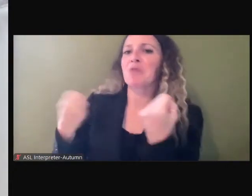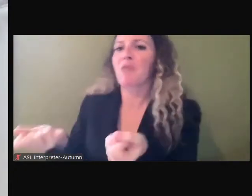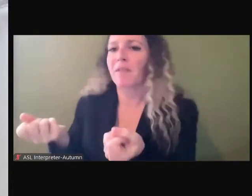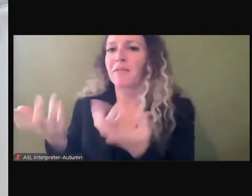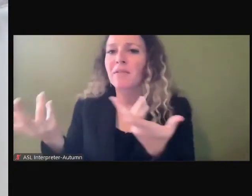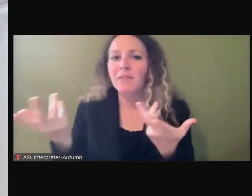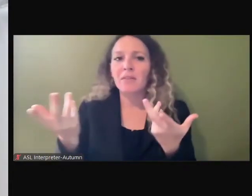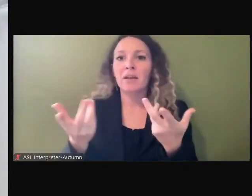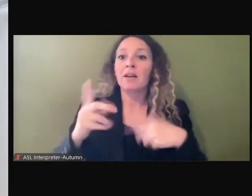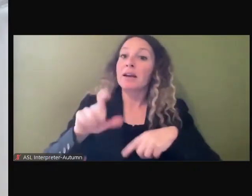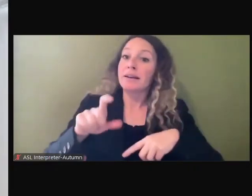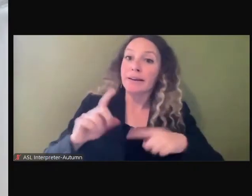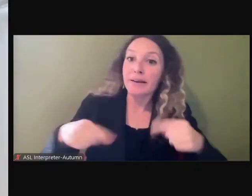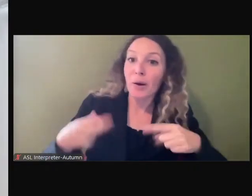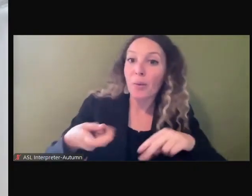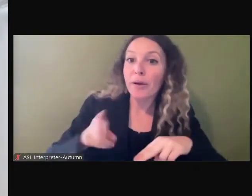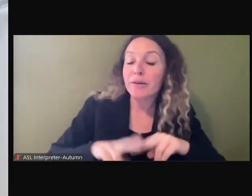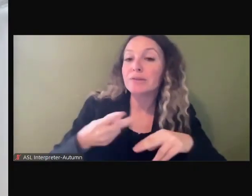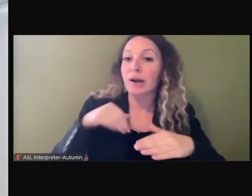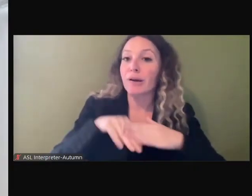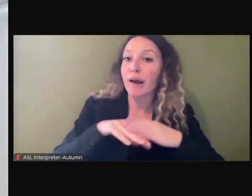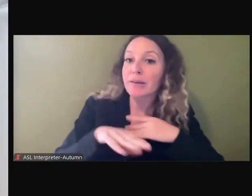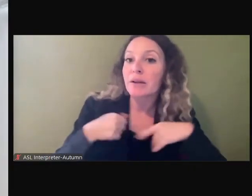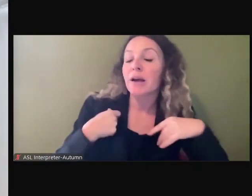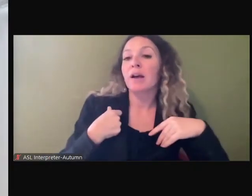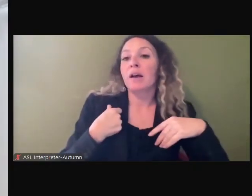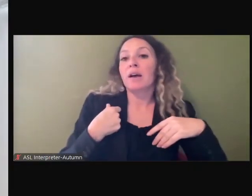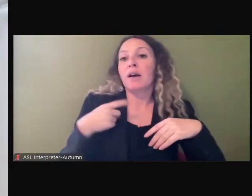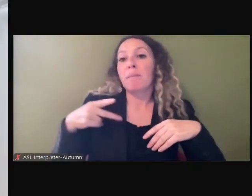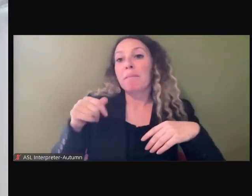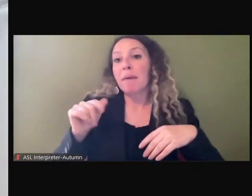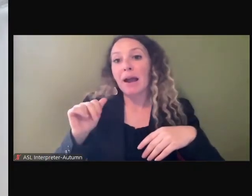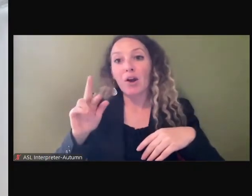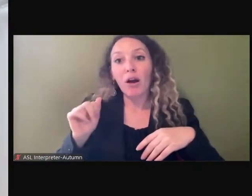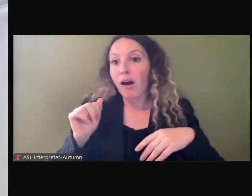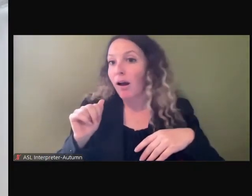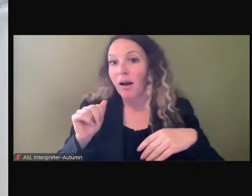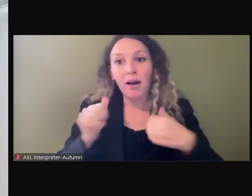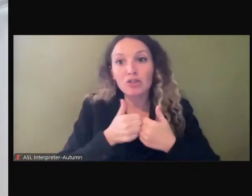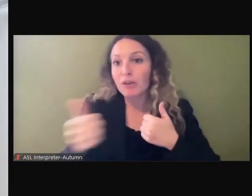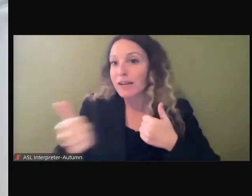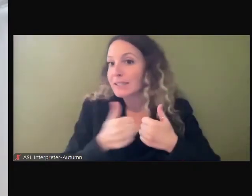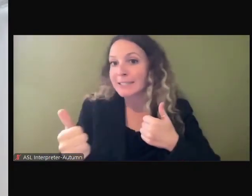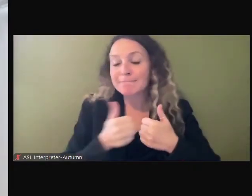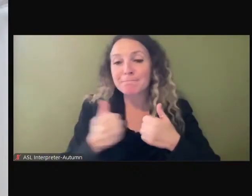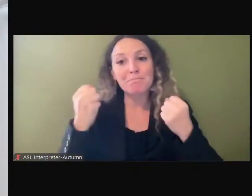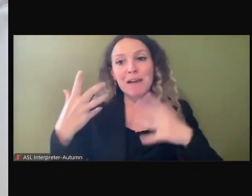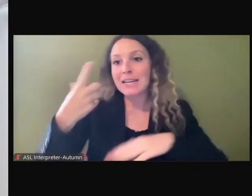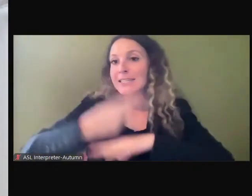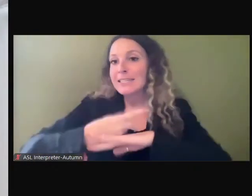transport or arranging paratransit often days in advance. Telehealth wipes away these hurdles,